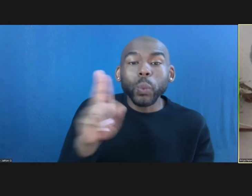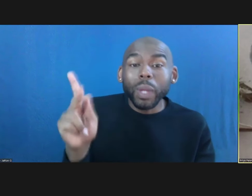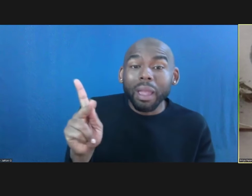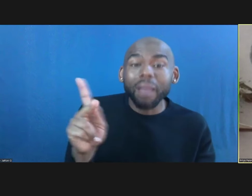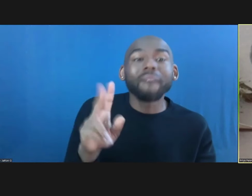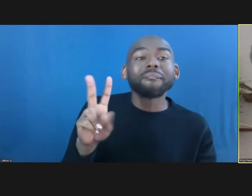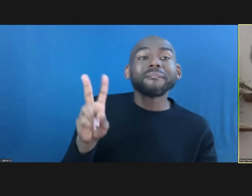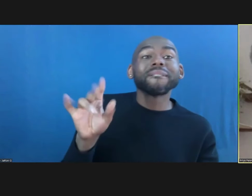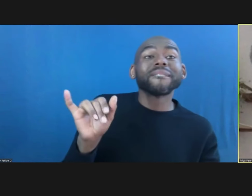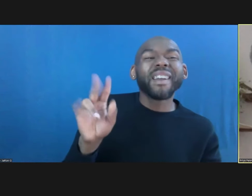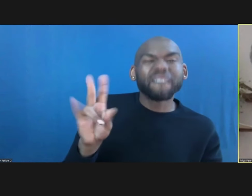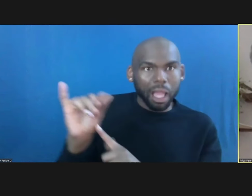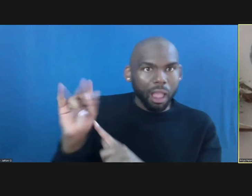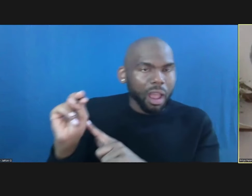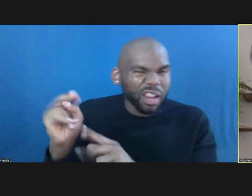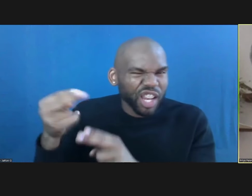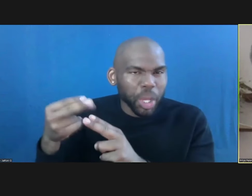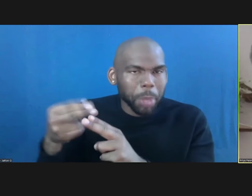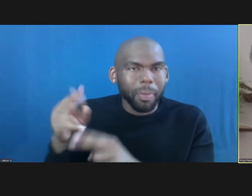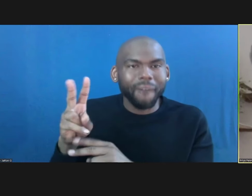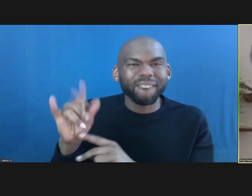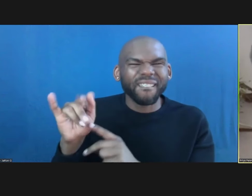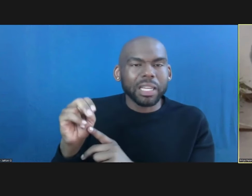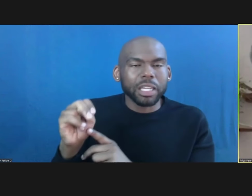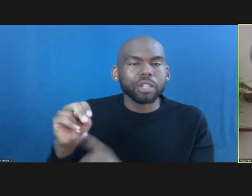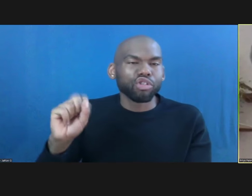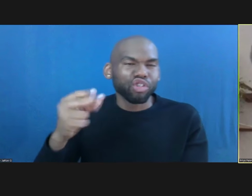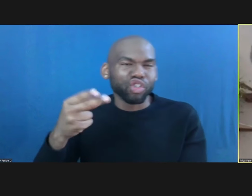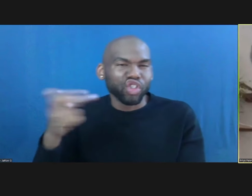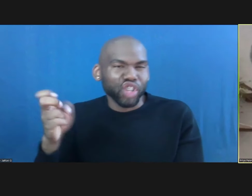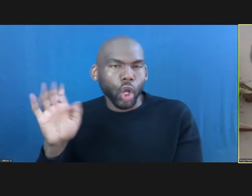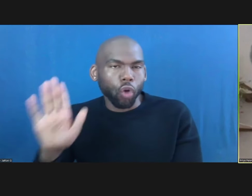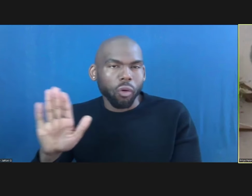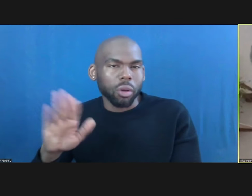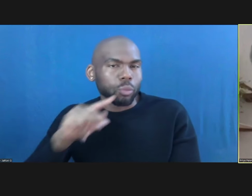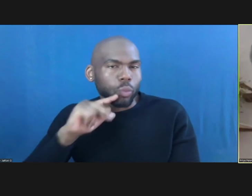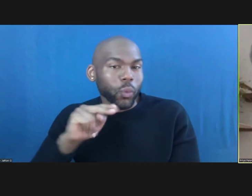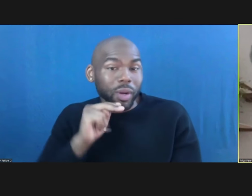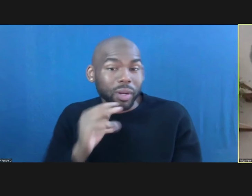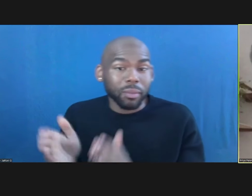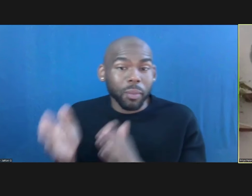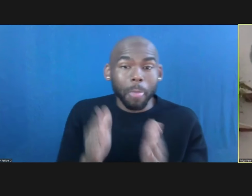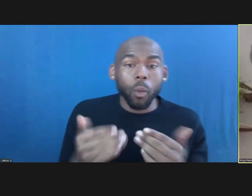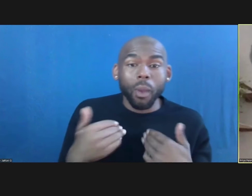are she, her, hers, and finally but certainly not least we have Kaman Kelly Wasup from Papua